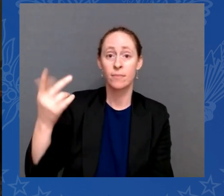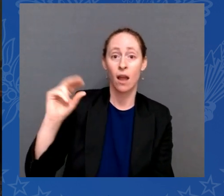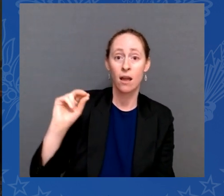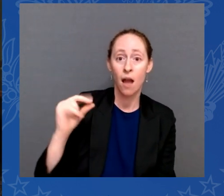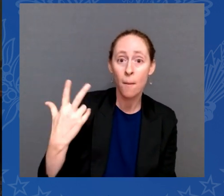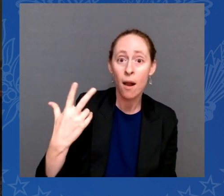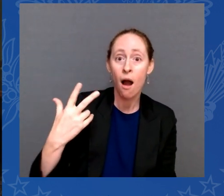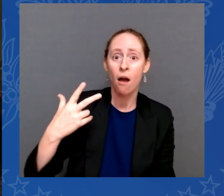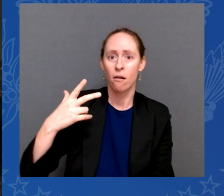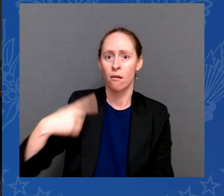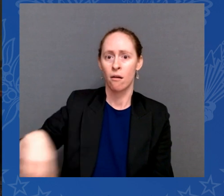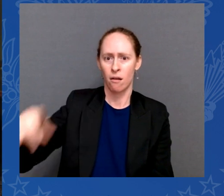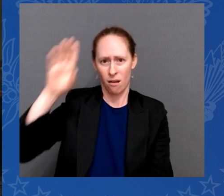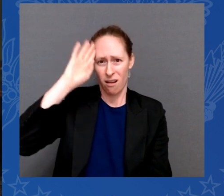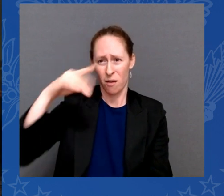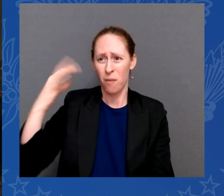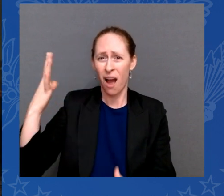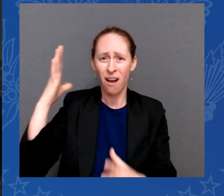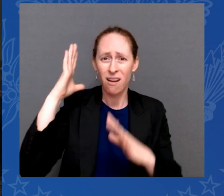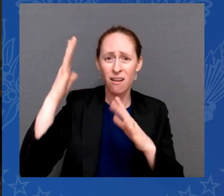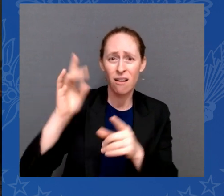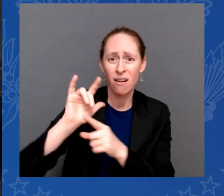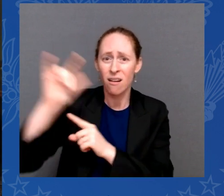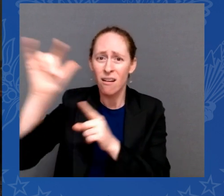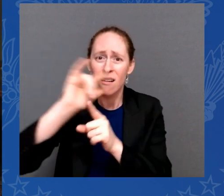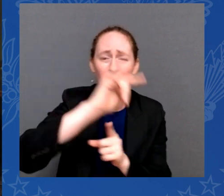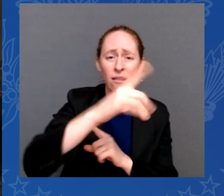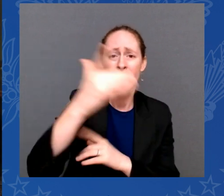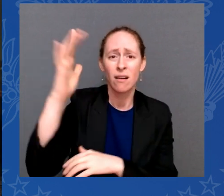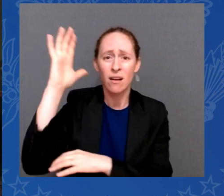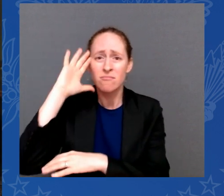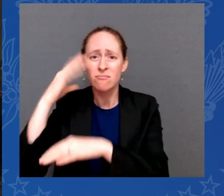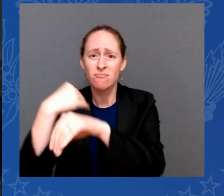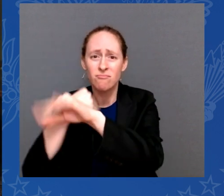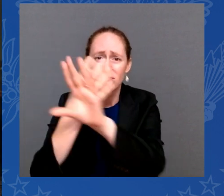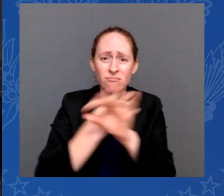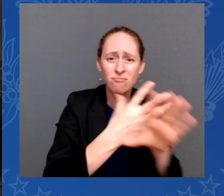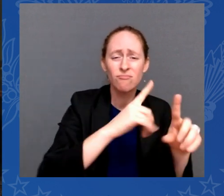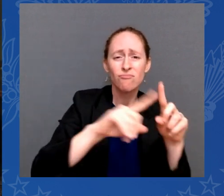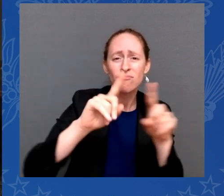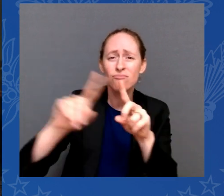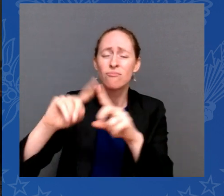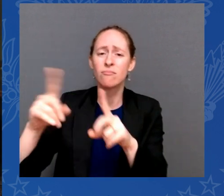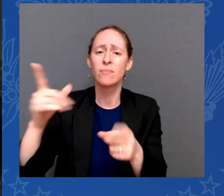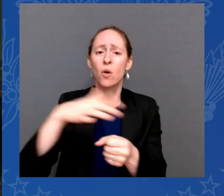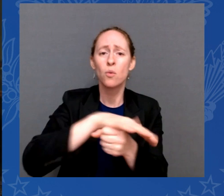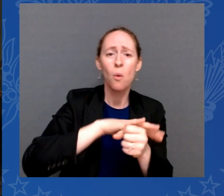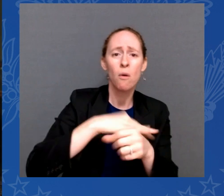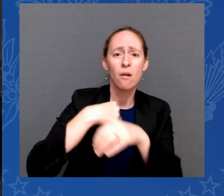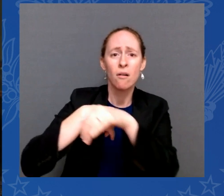and others so that we are doing all we can in my administration to protect the rights of --